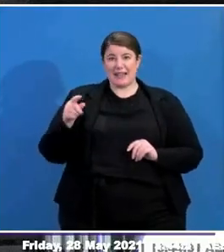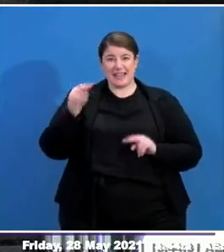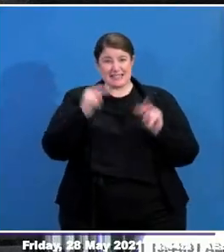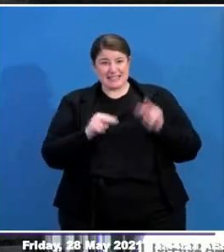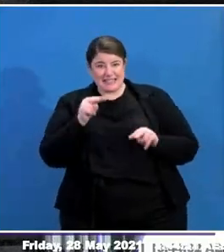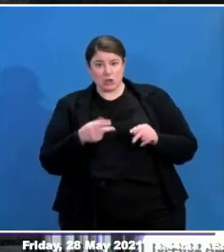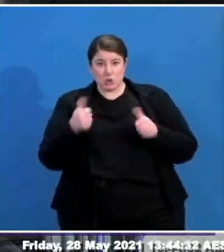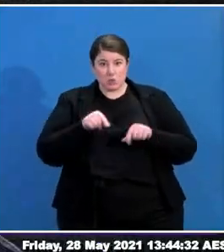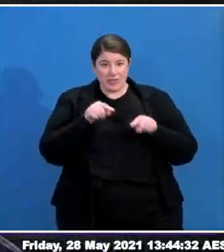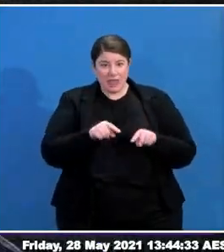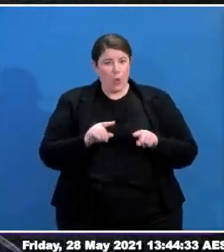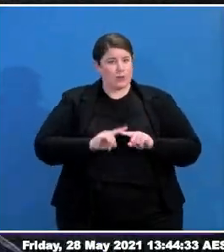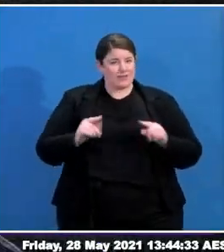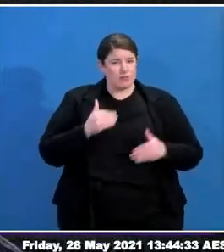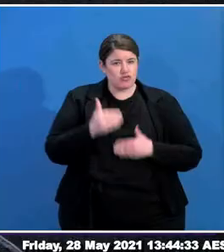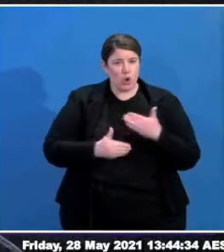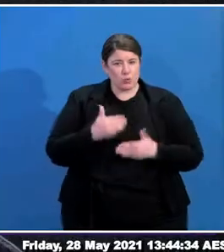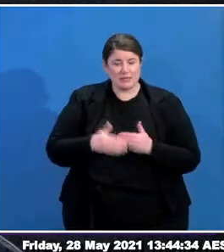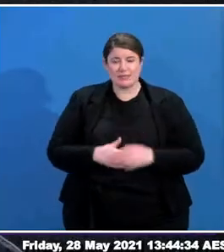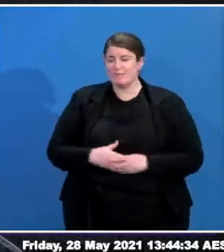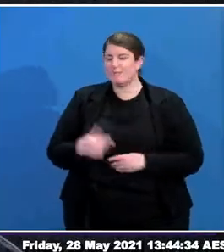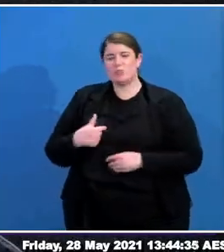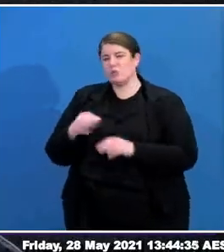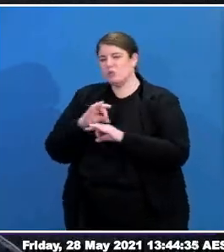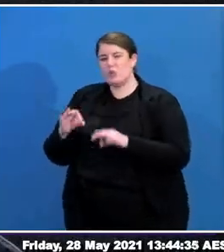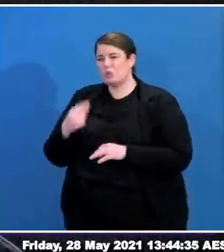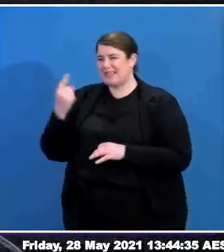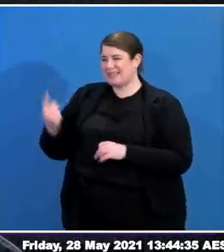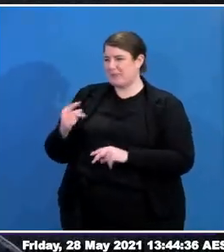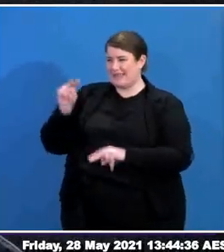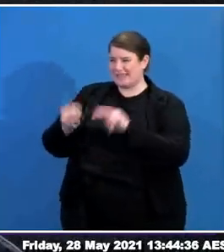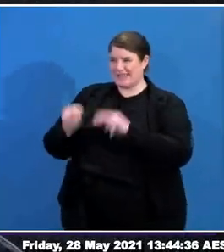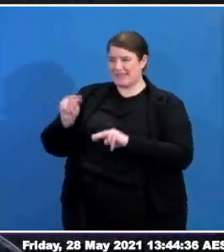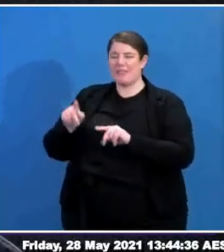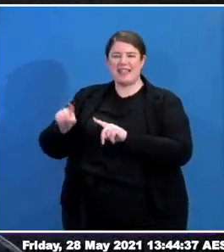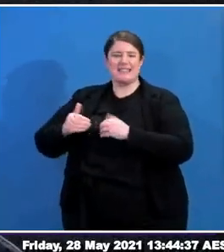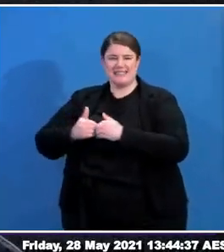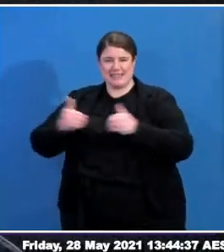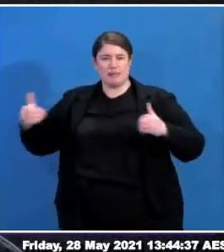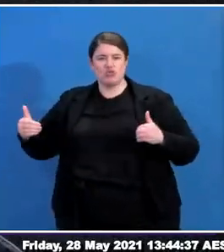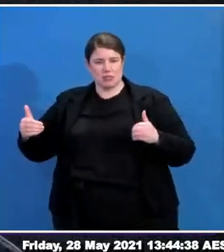is that a different process? MR McNAUGHTON: No, we don't use independent assessors for that process. That is a separate process.